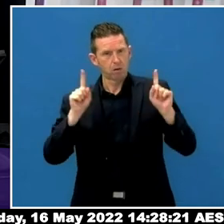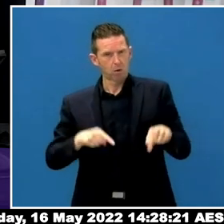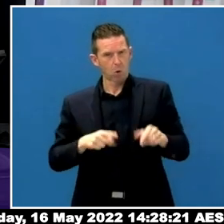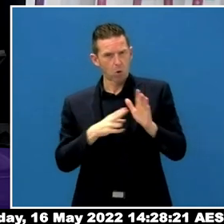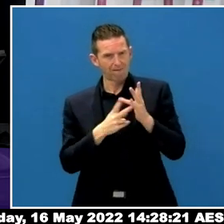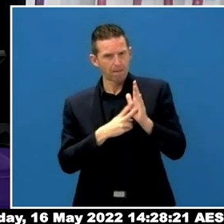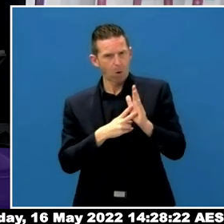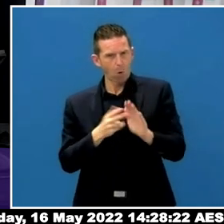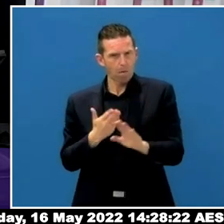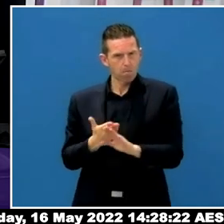Right.